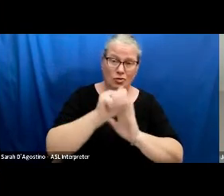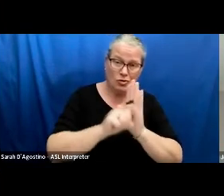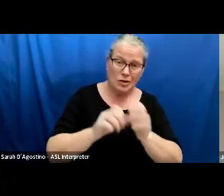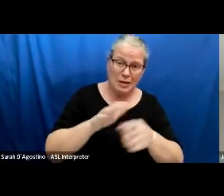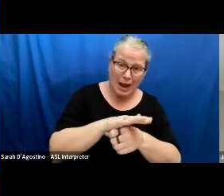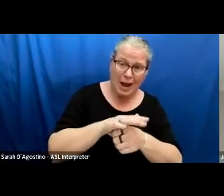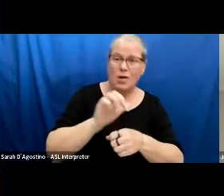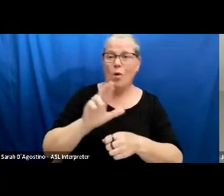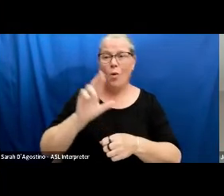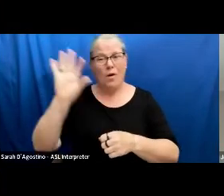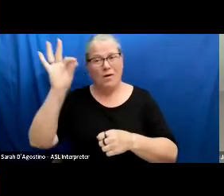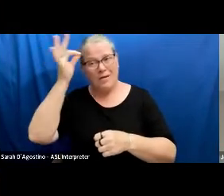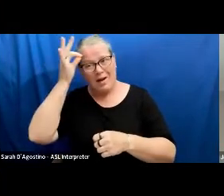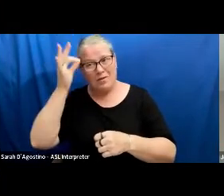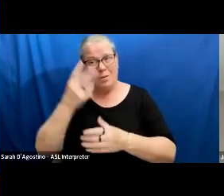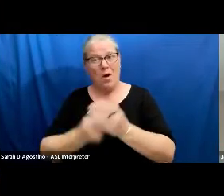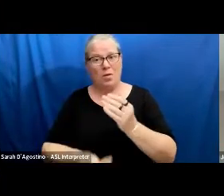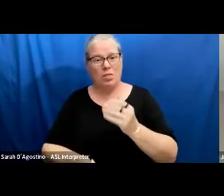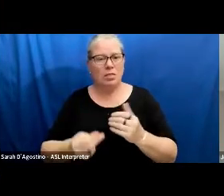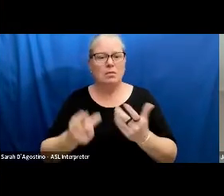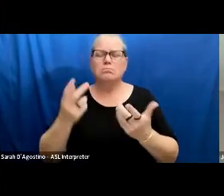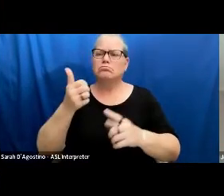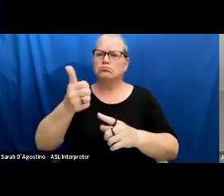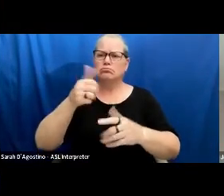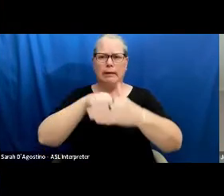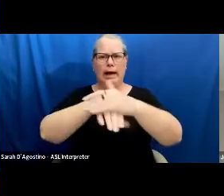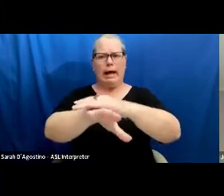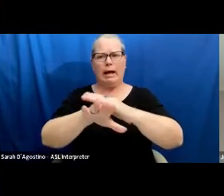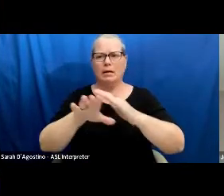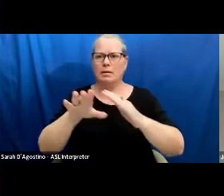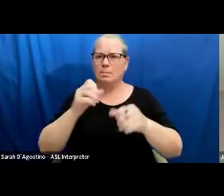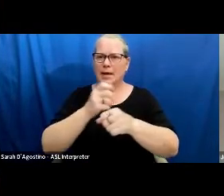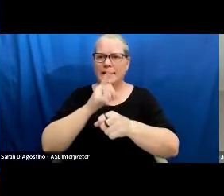you want to have at least 36 inches of clearance you want to make sure there's a clear path of